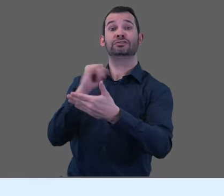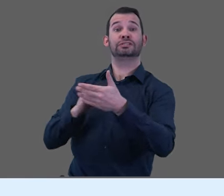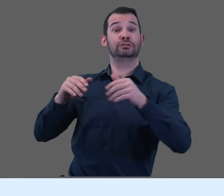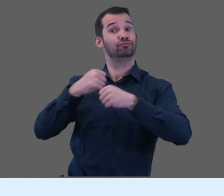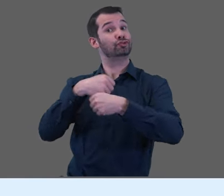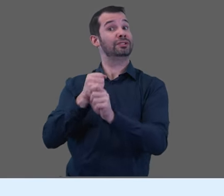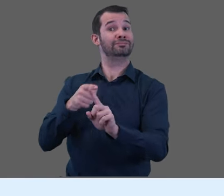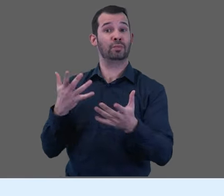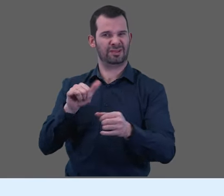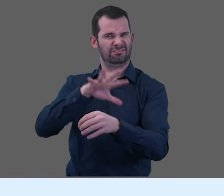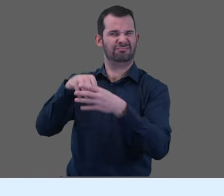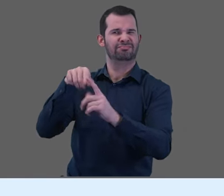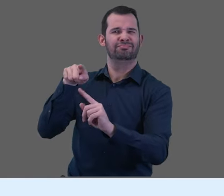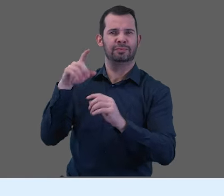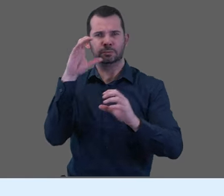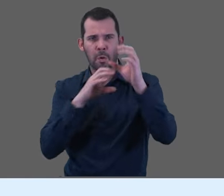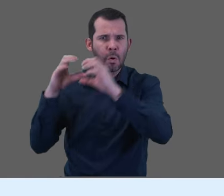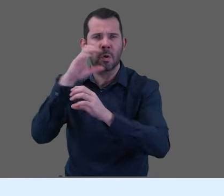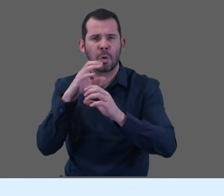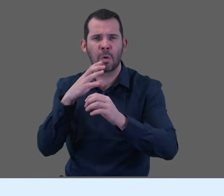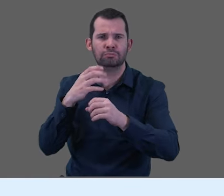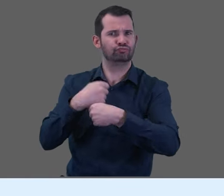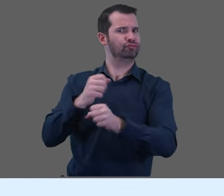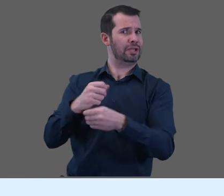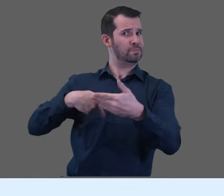Artistic Creation is part of the Explore and Create program.